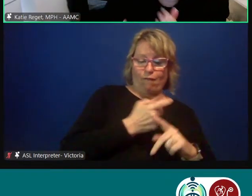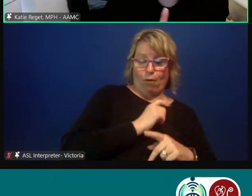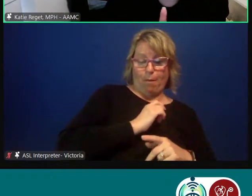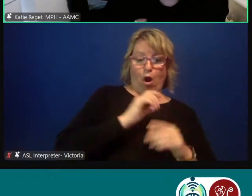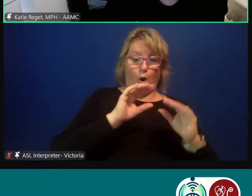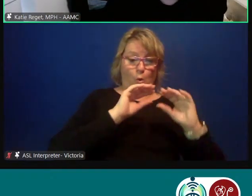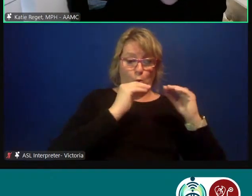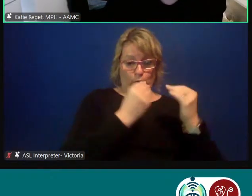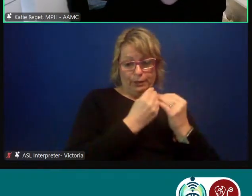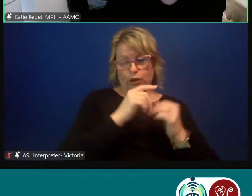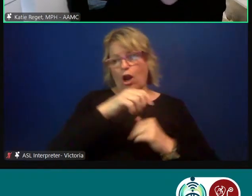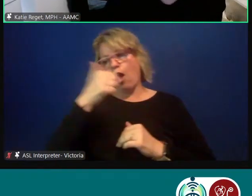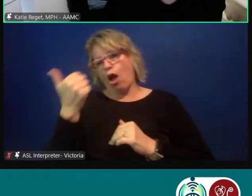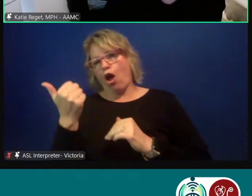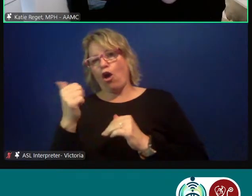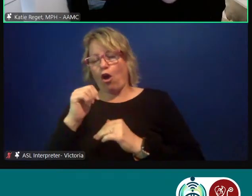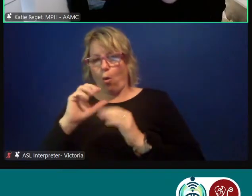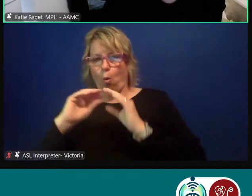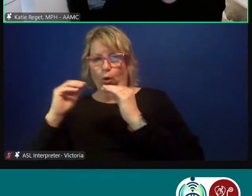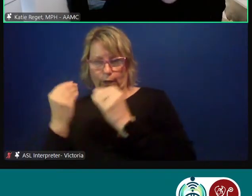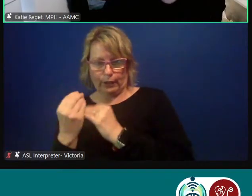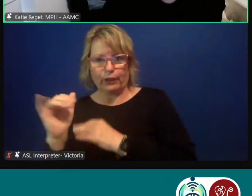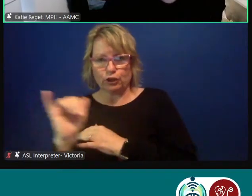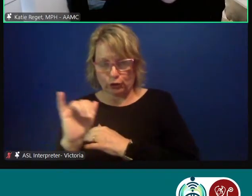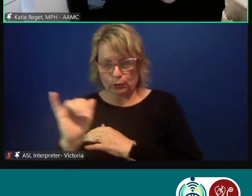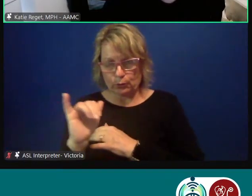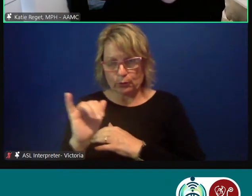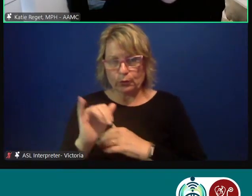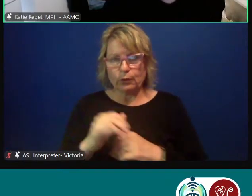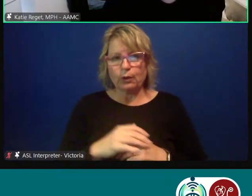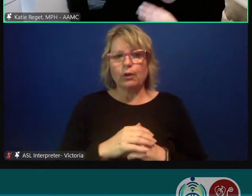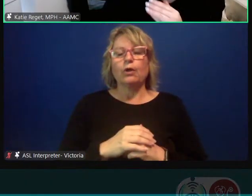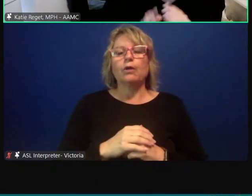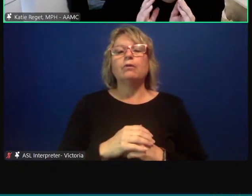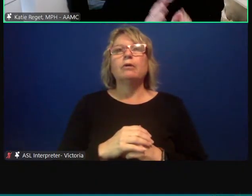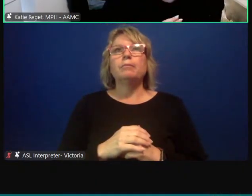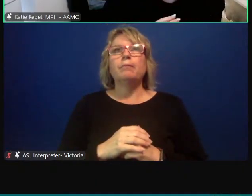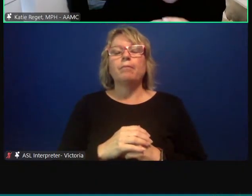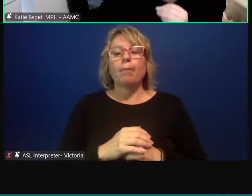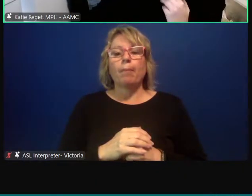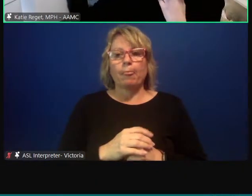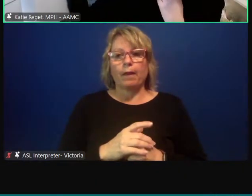but other organizations as well. And first and foremost, I wanna talk specifically about